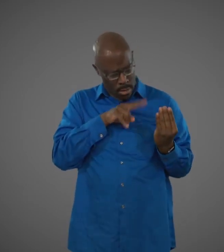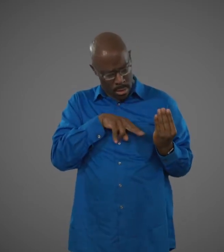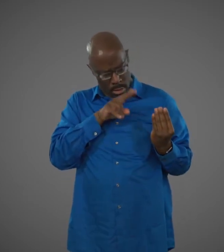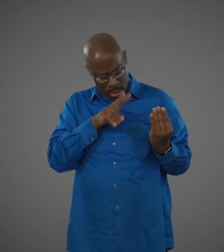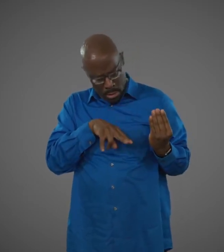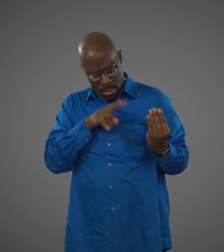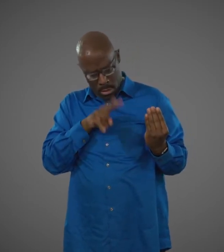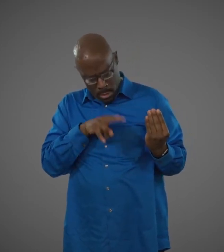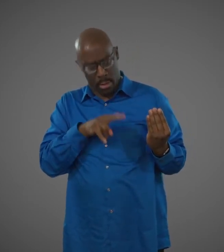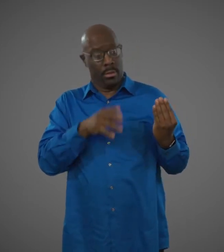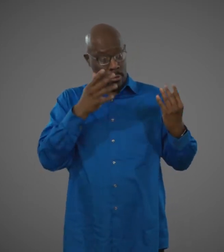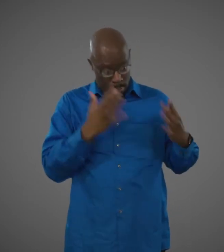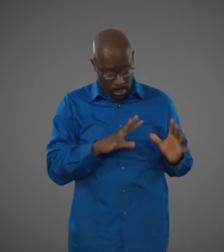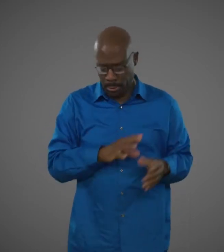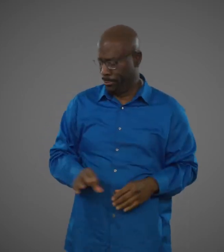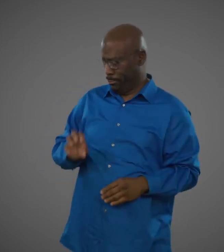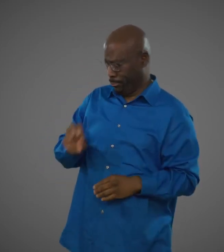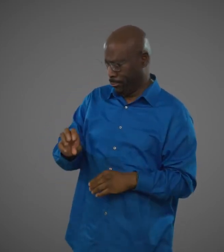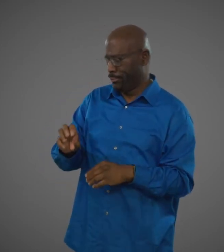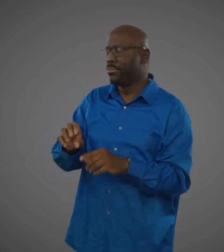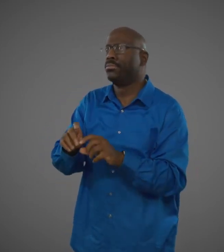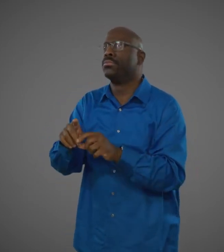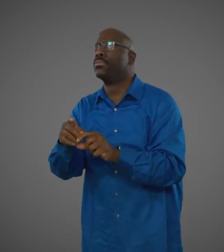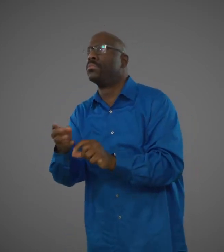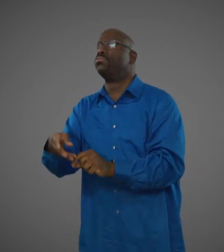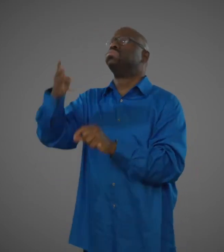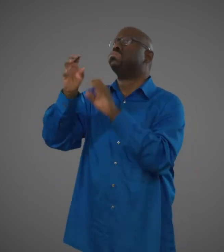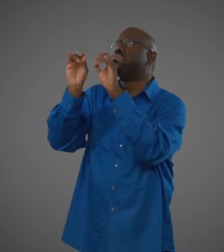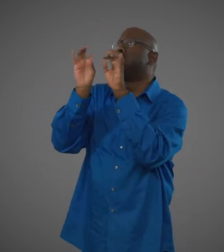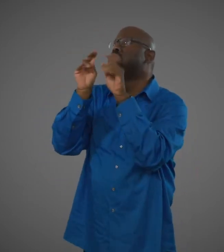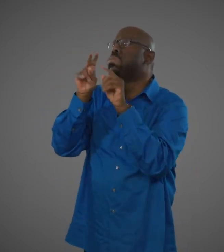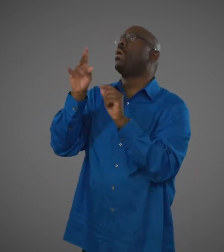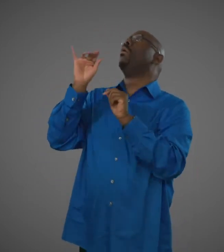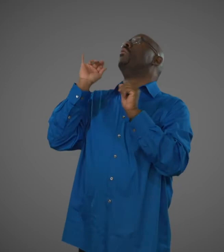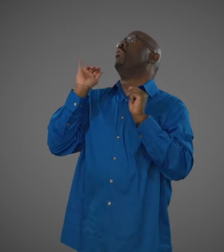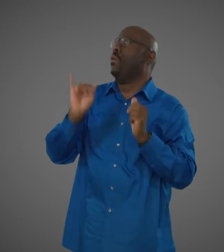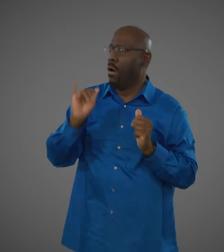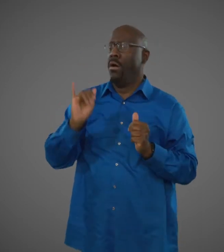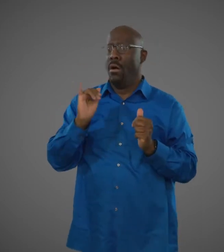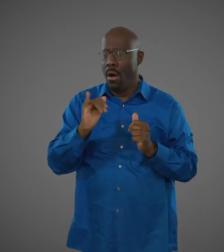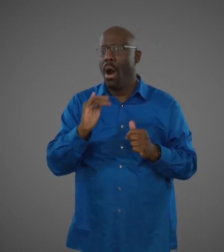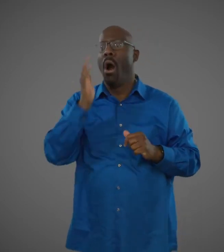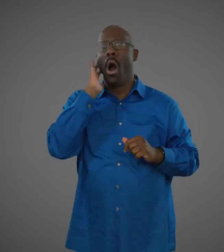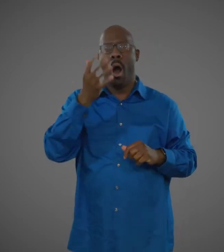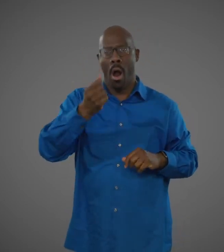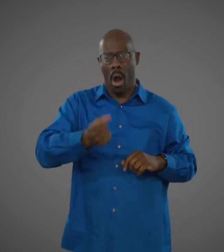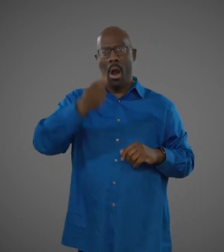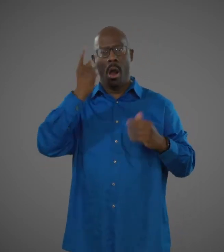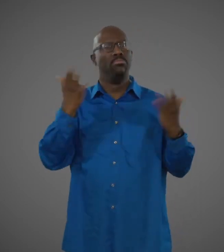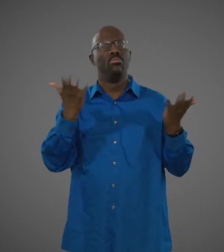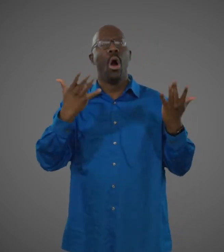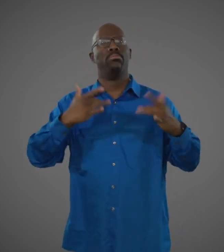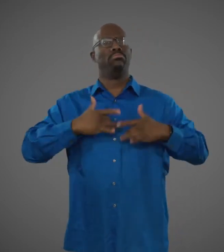The doctor will read your log, and see on the picture of your heartbeat if there was any unusual activity